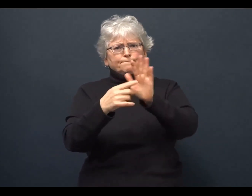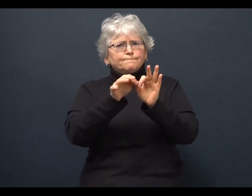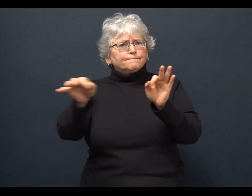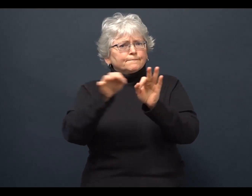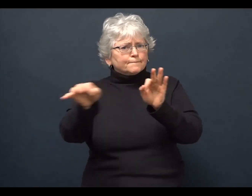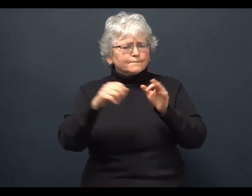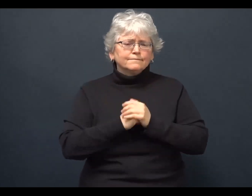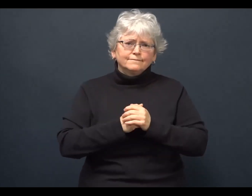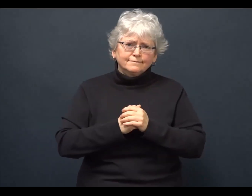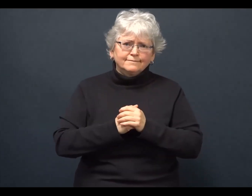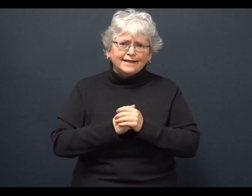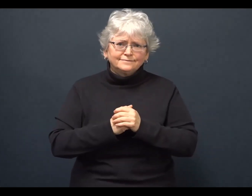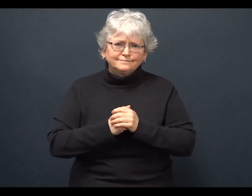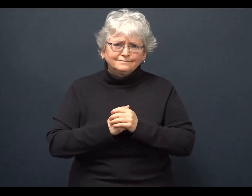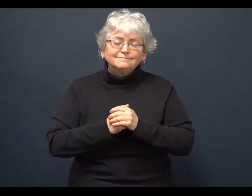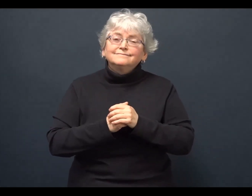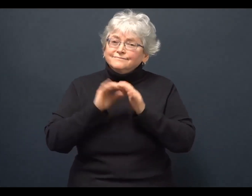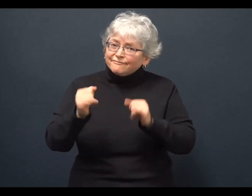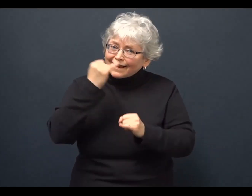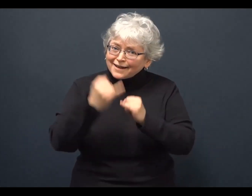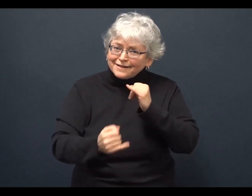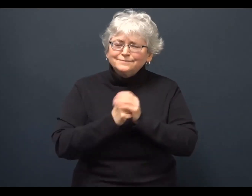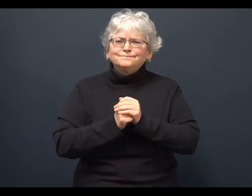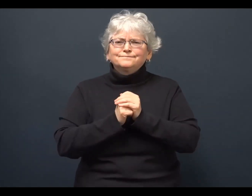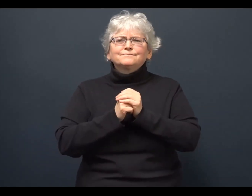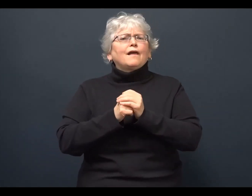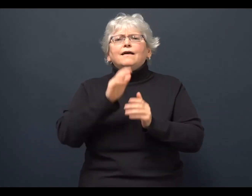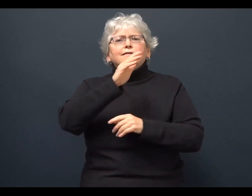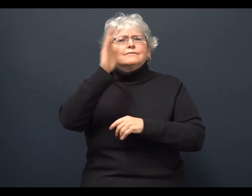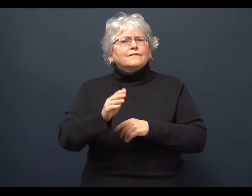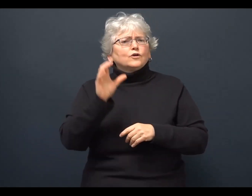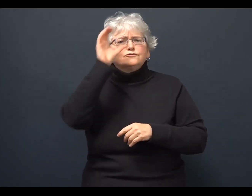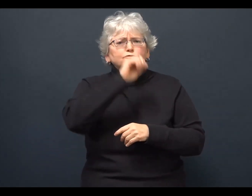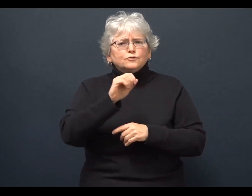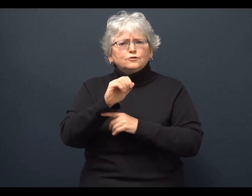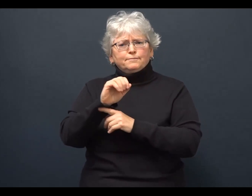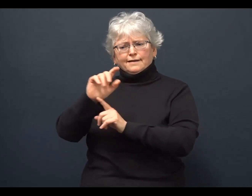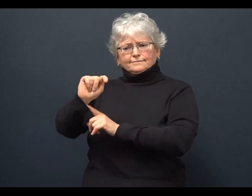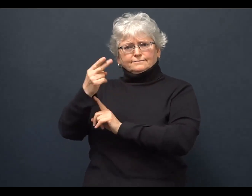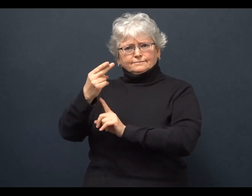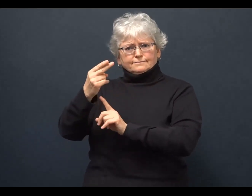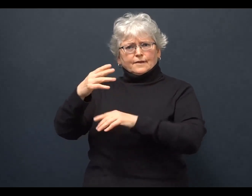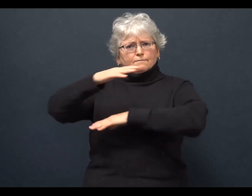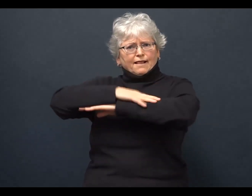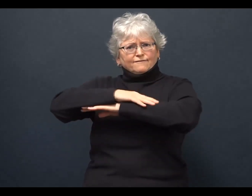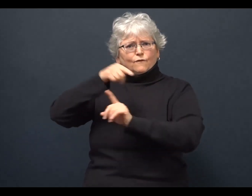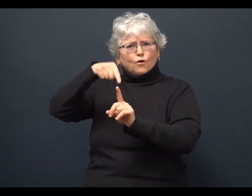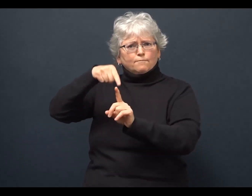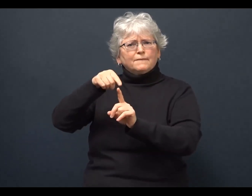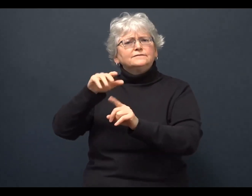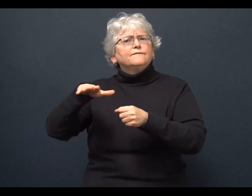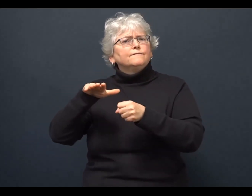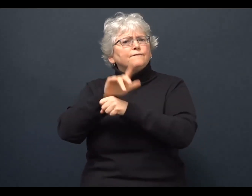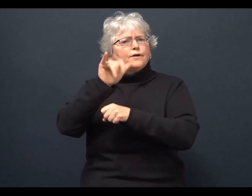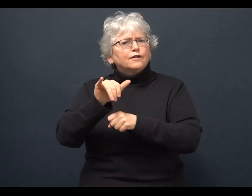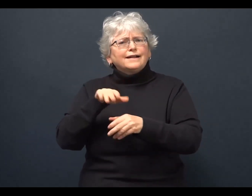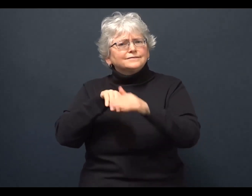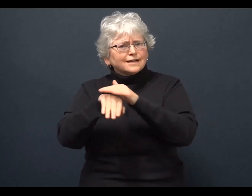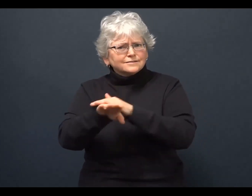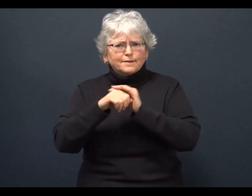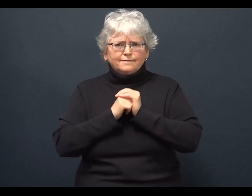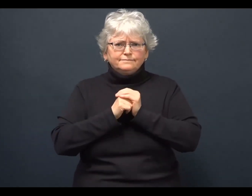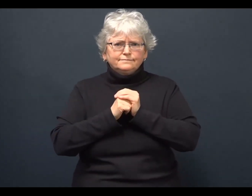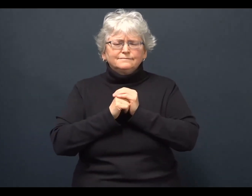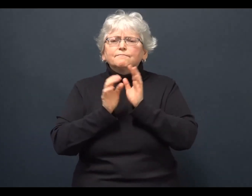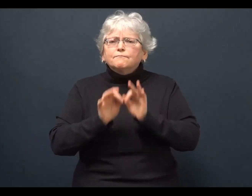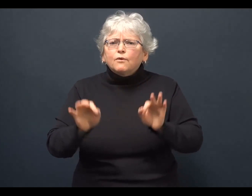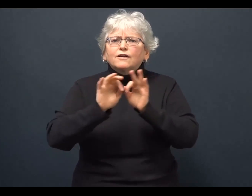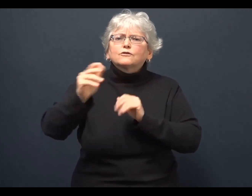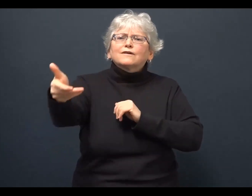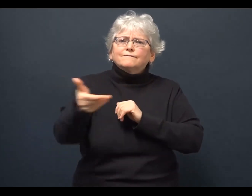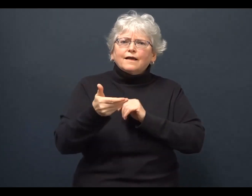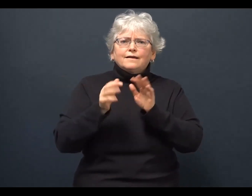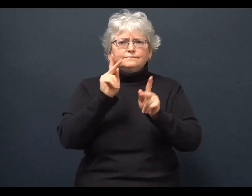captions. finally never assume a telehealth platform is fully accessible. it's important